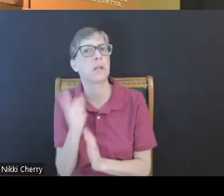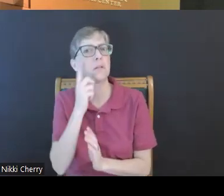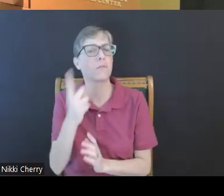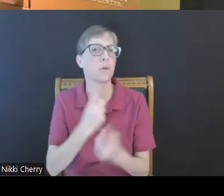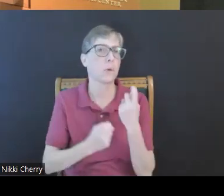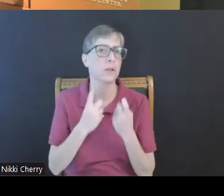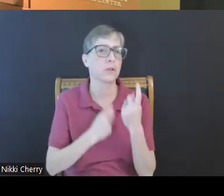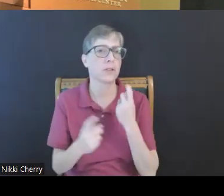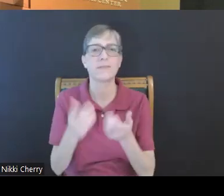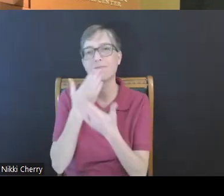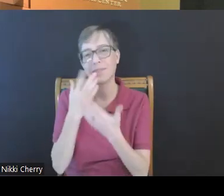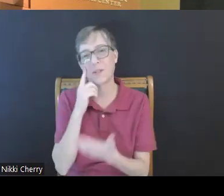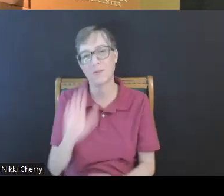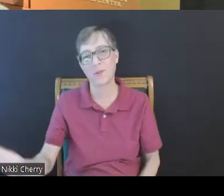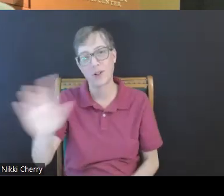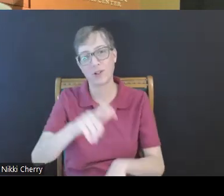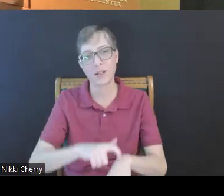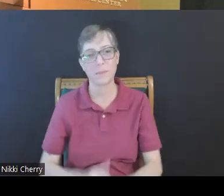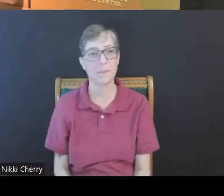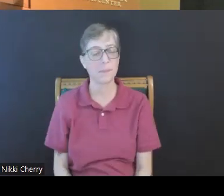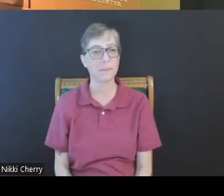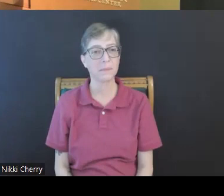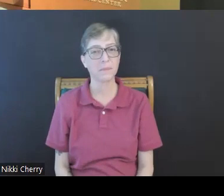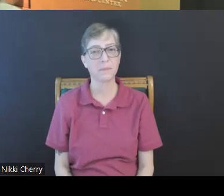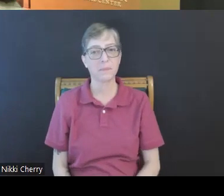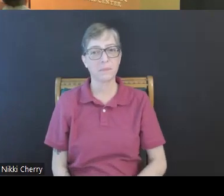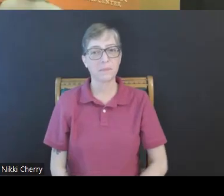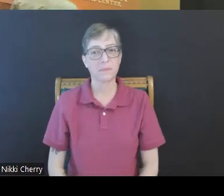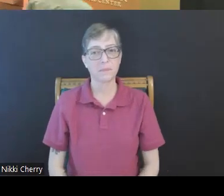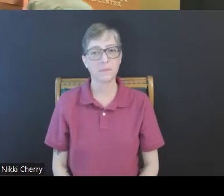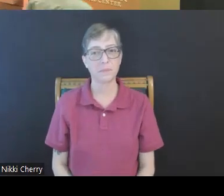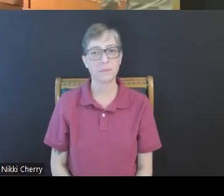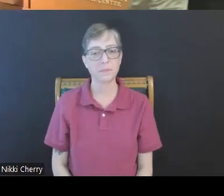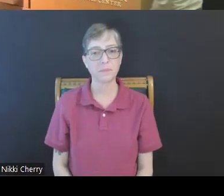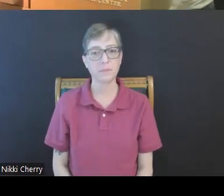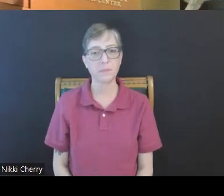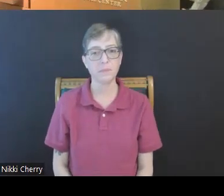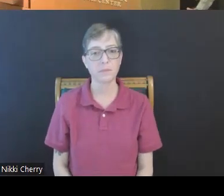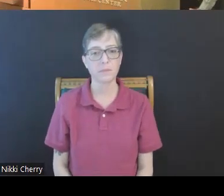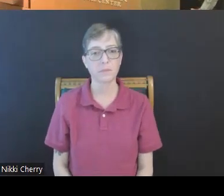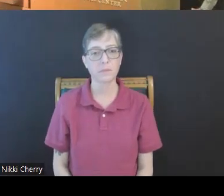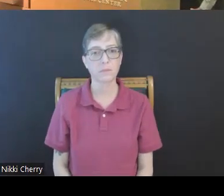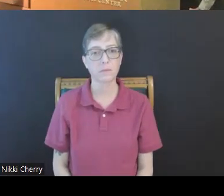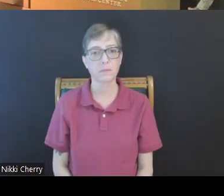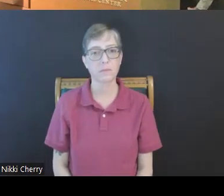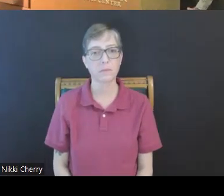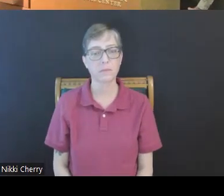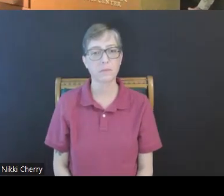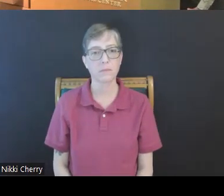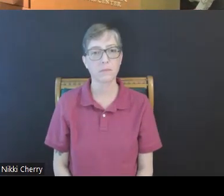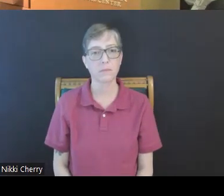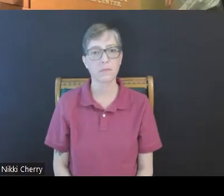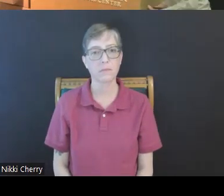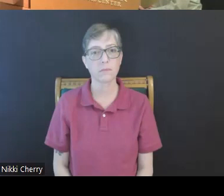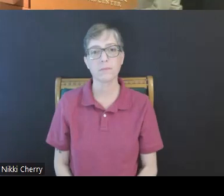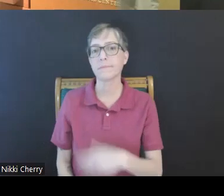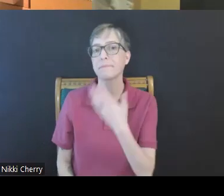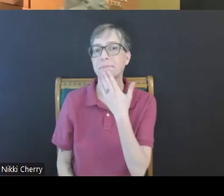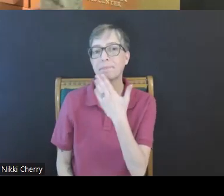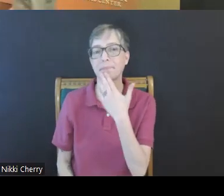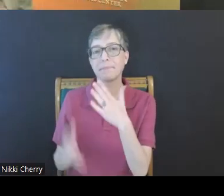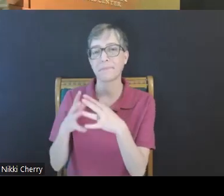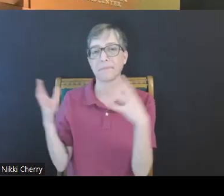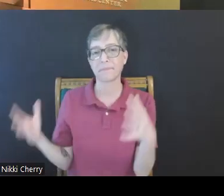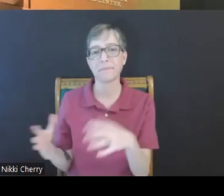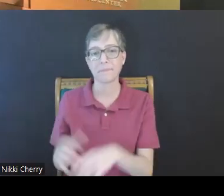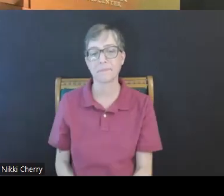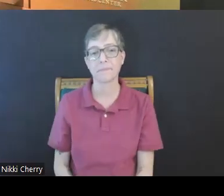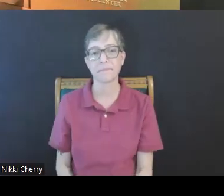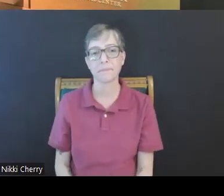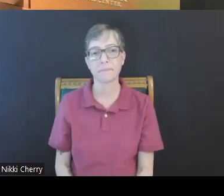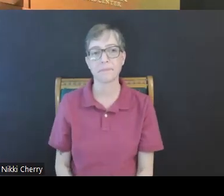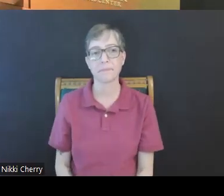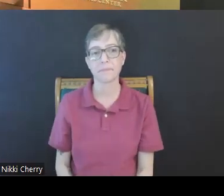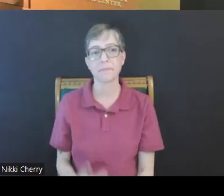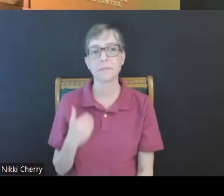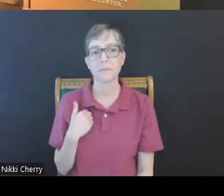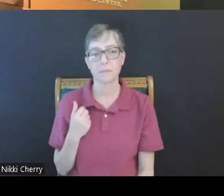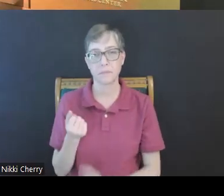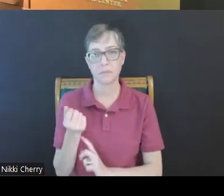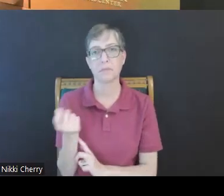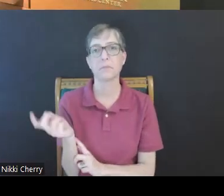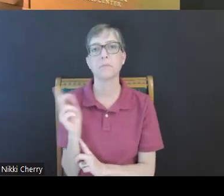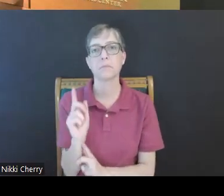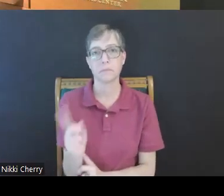time thank you very much drer um we have a few minutes for questions uh if you